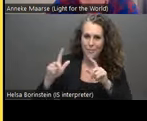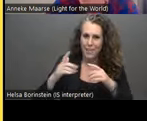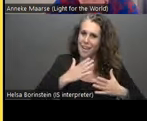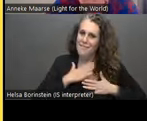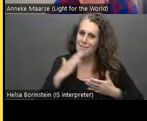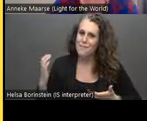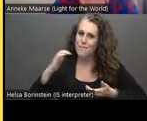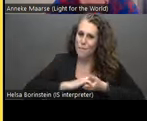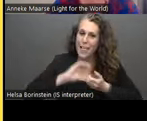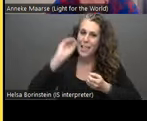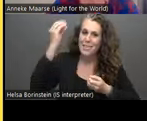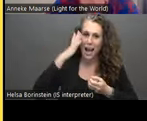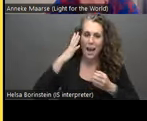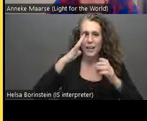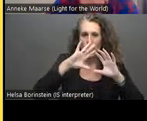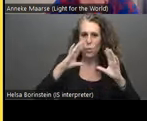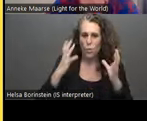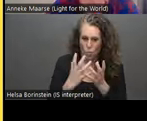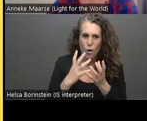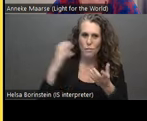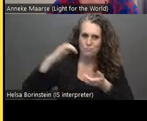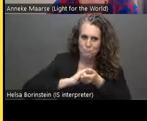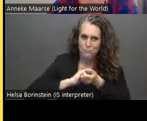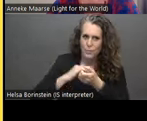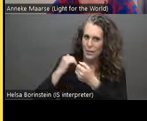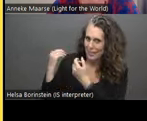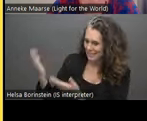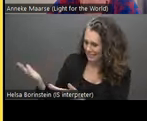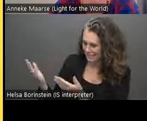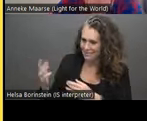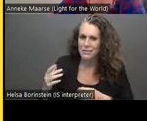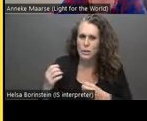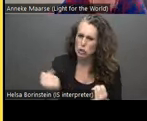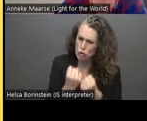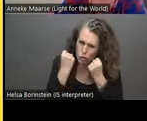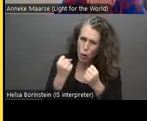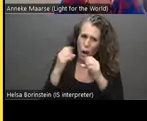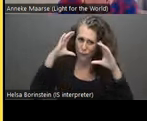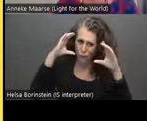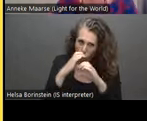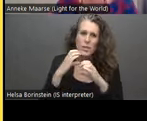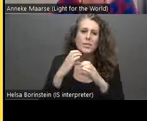sector actors with a strong focus on building, disability, confidence, so we do that.